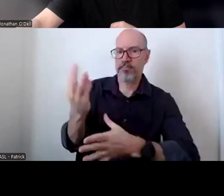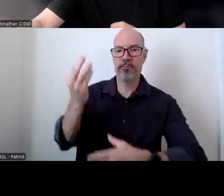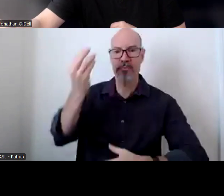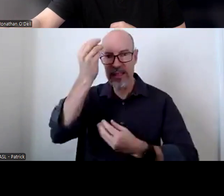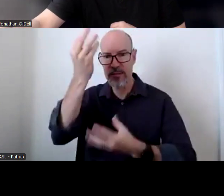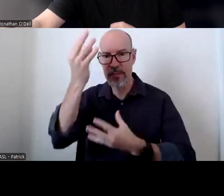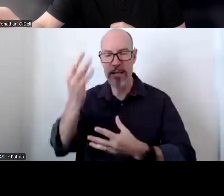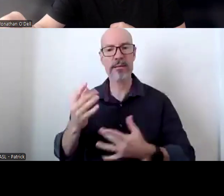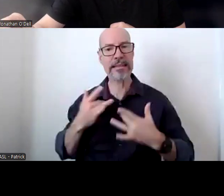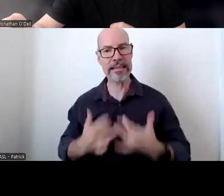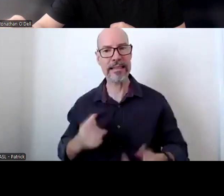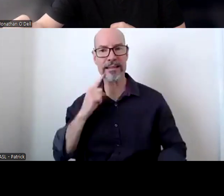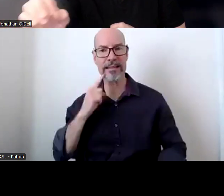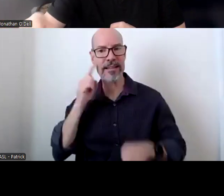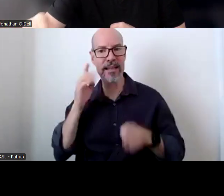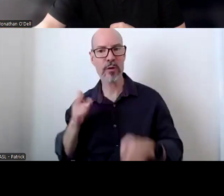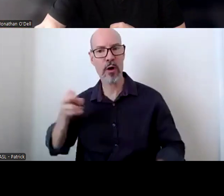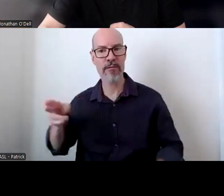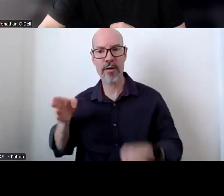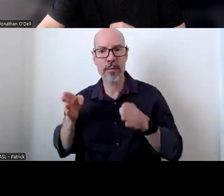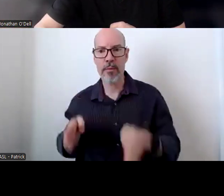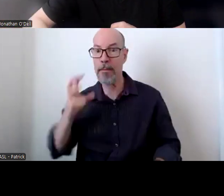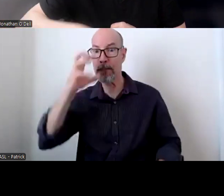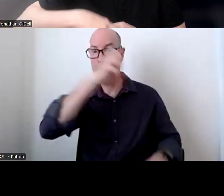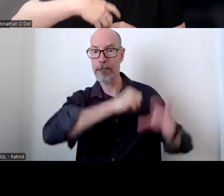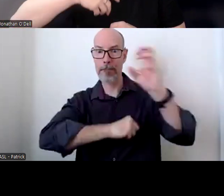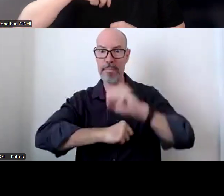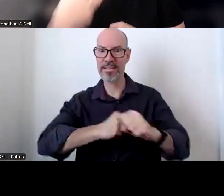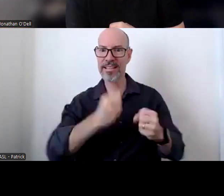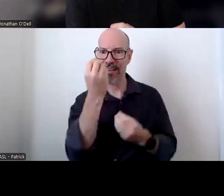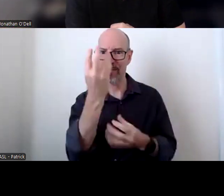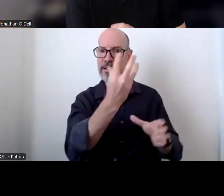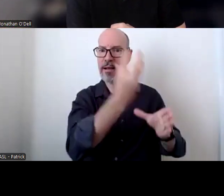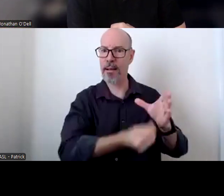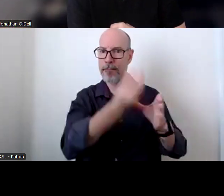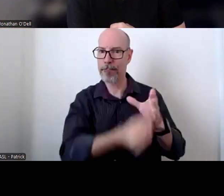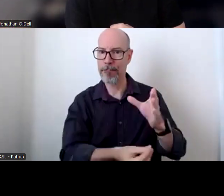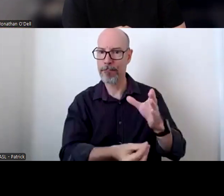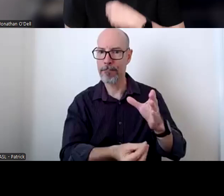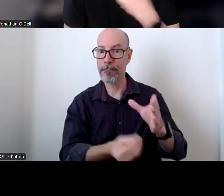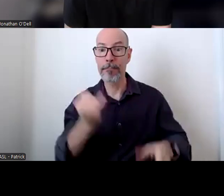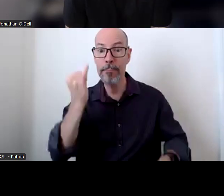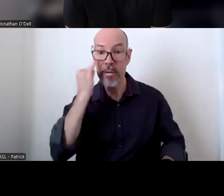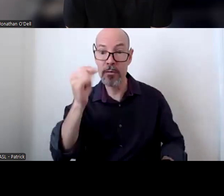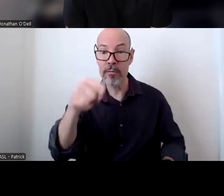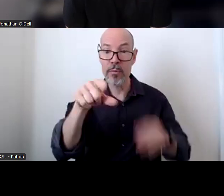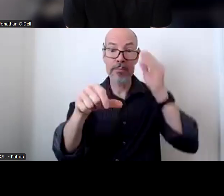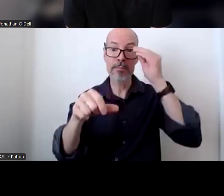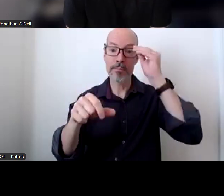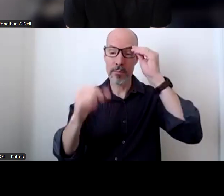is not usually known to that That's an important point. If you make something